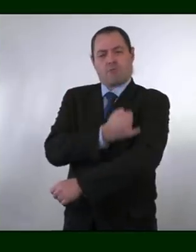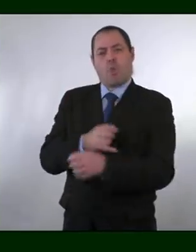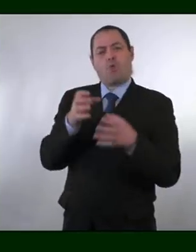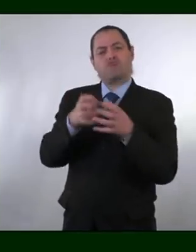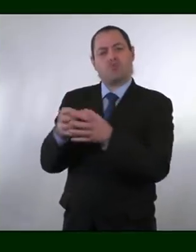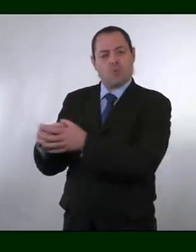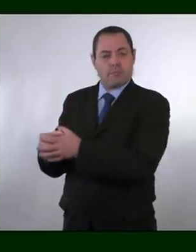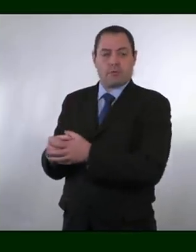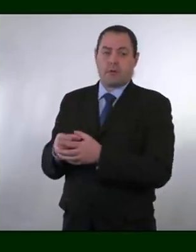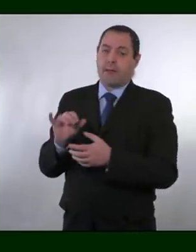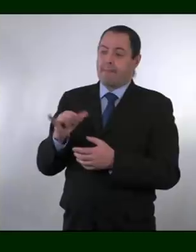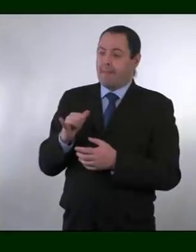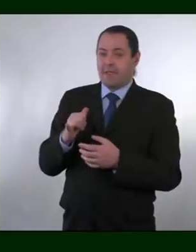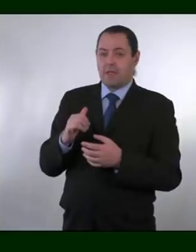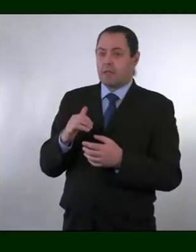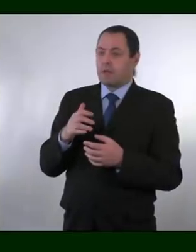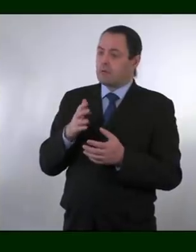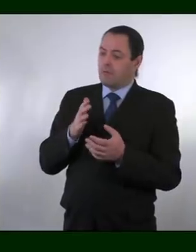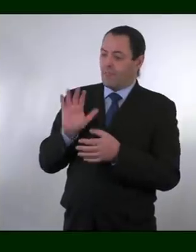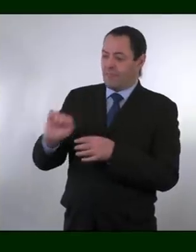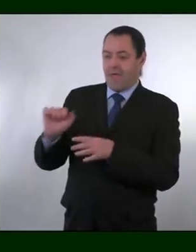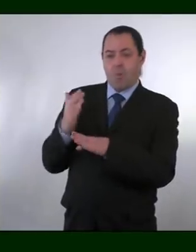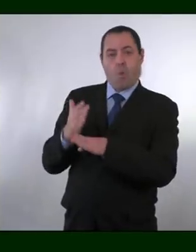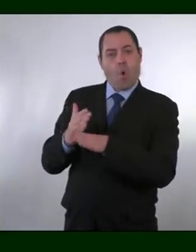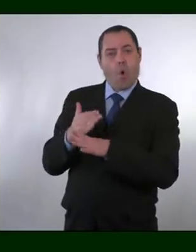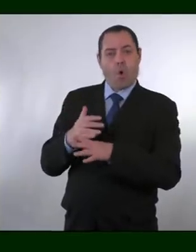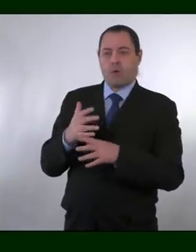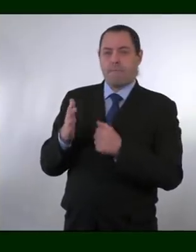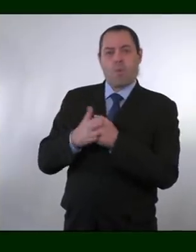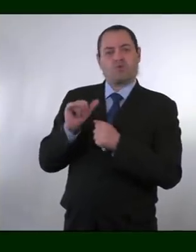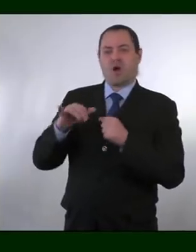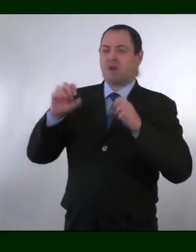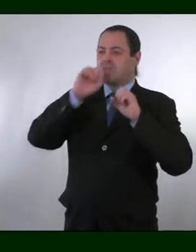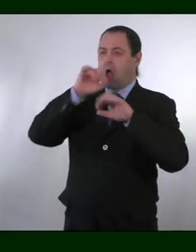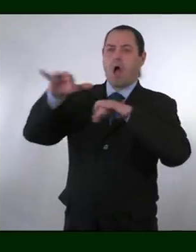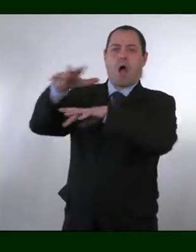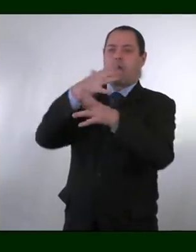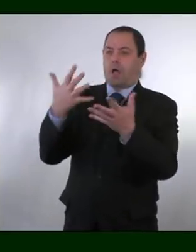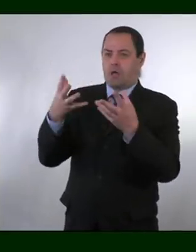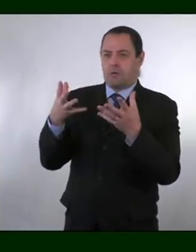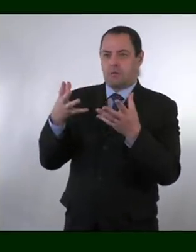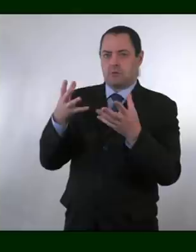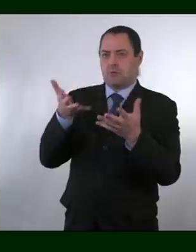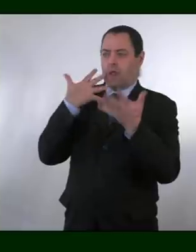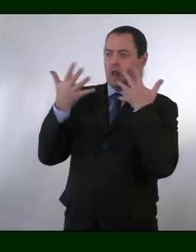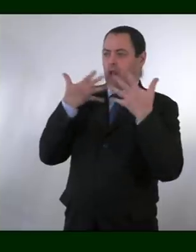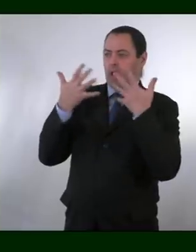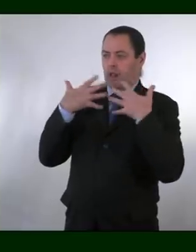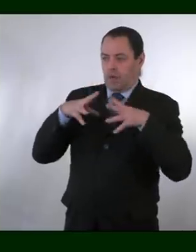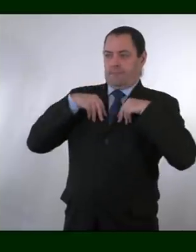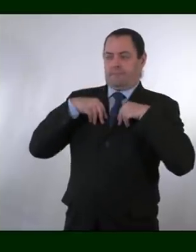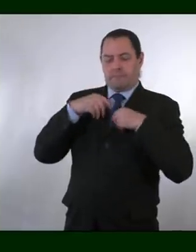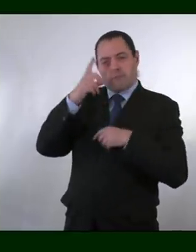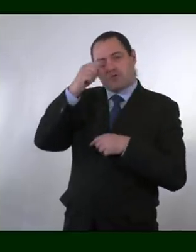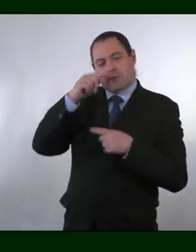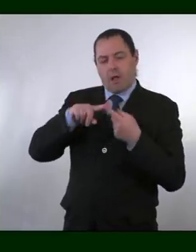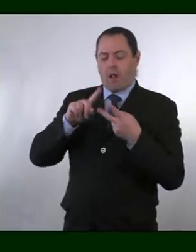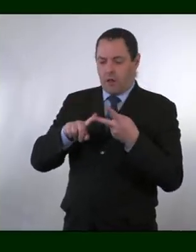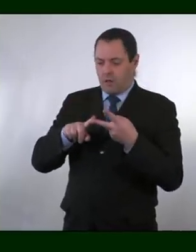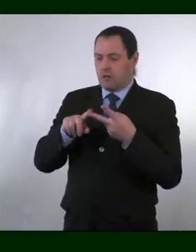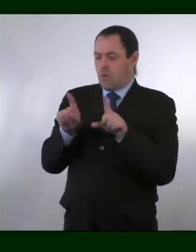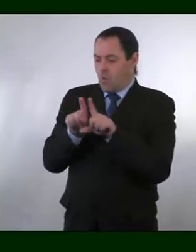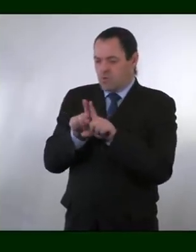heavy viral load, perhaps in the course of their work. There are other factors at play in the